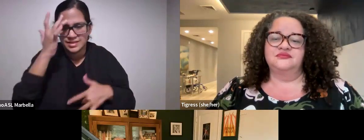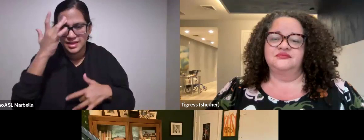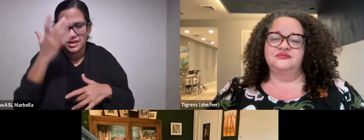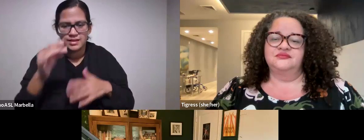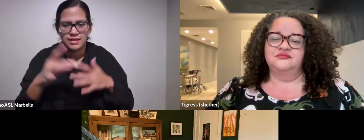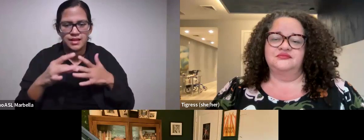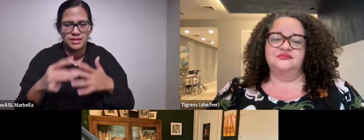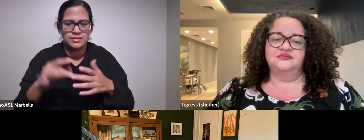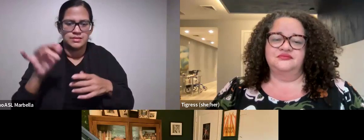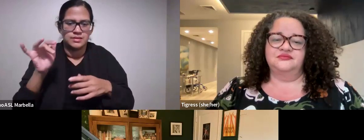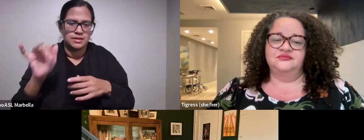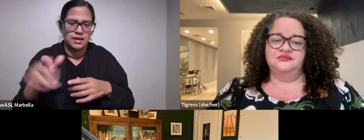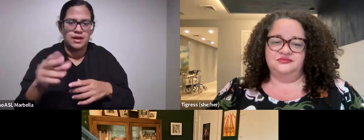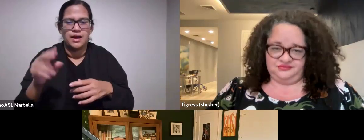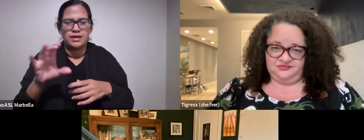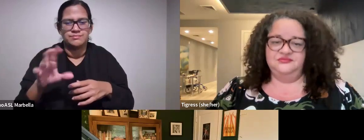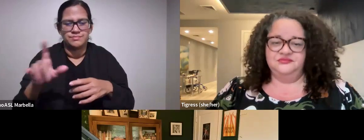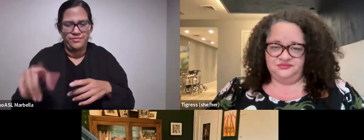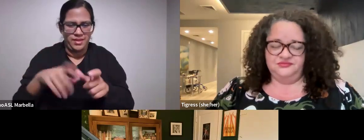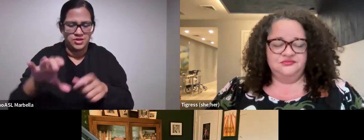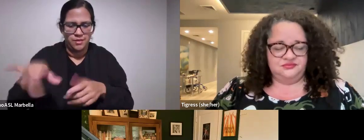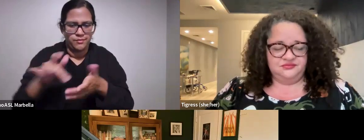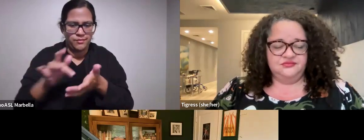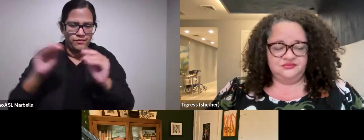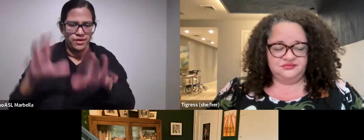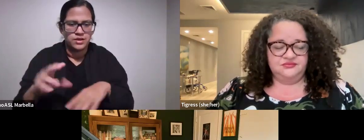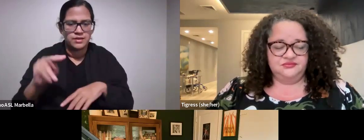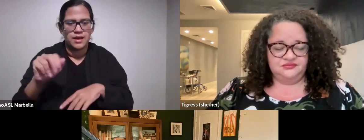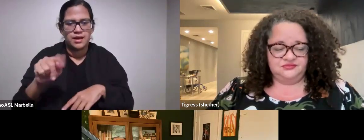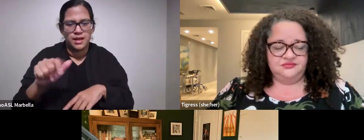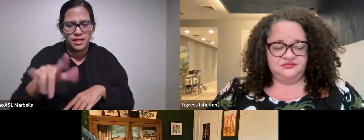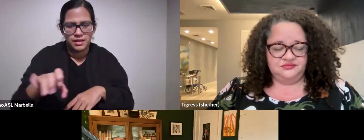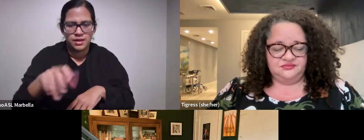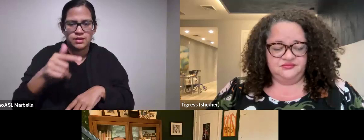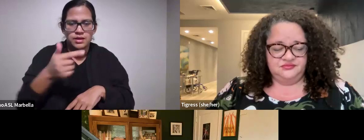Natalie Boero wrote a book called Killer Fat that is absolutely incredible indispensable.